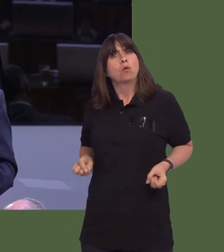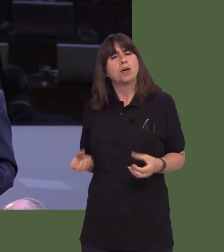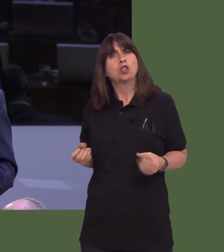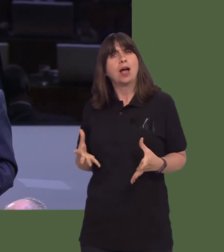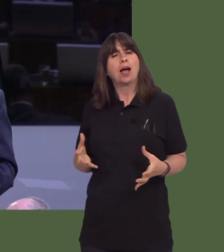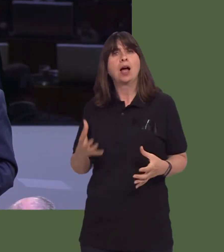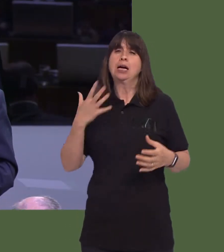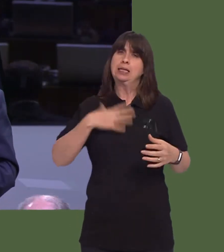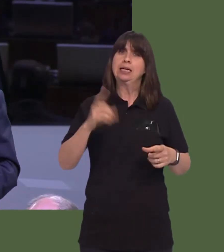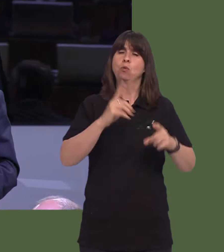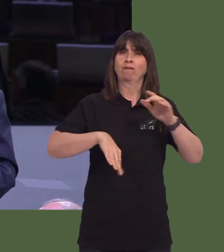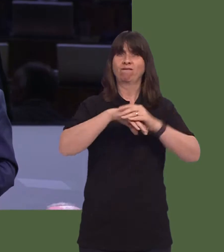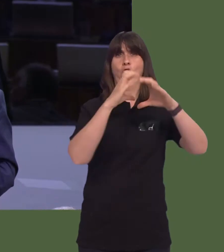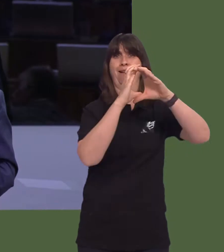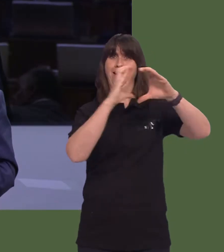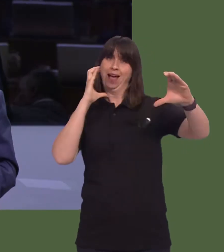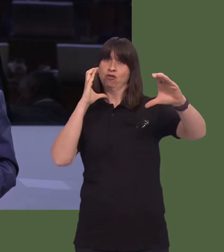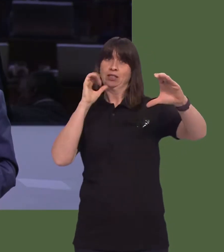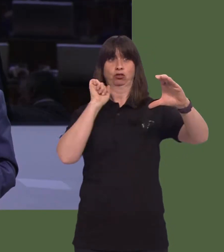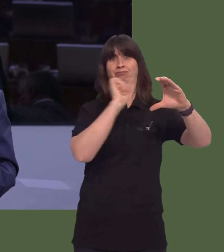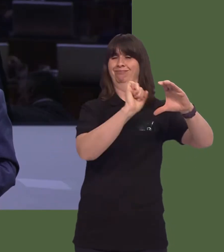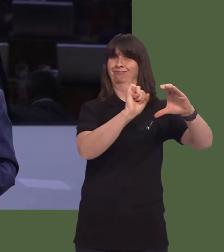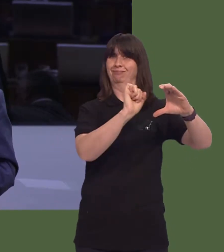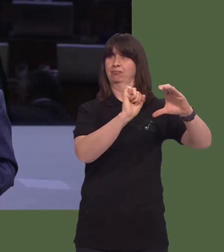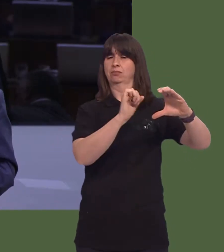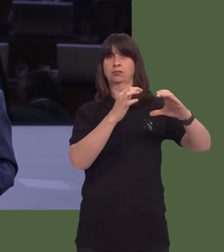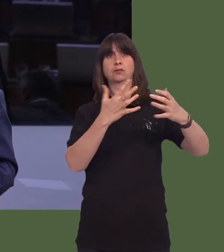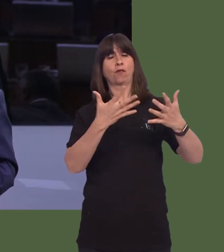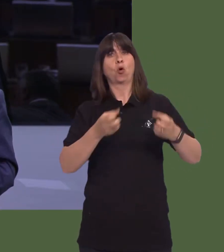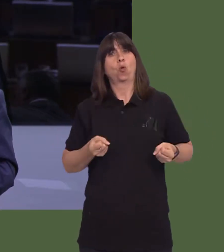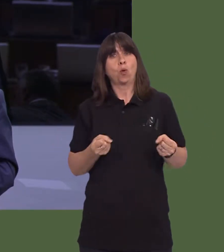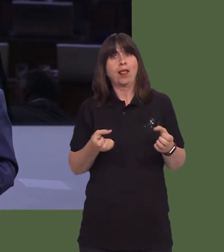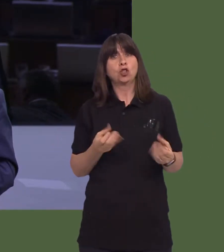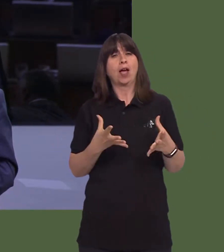with reduced mobility, where there are additional spaces for wheelchair users.